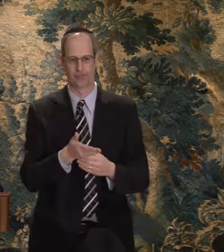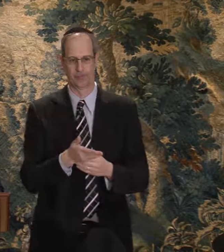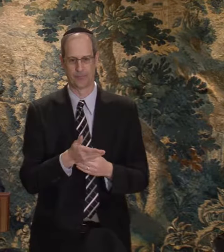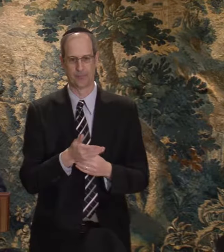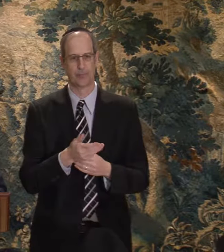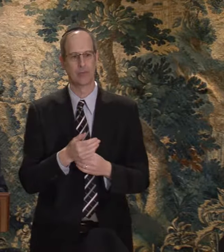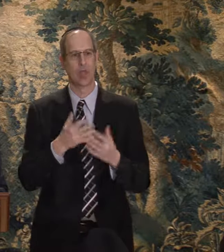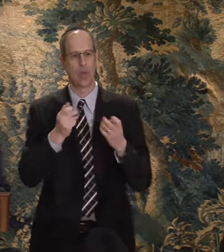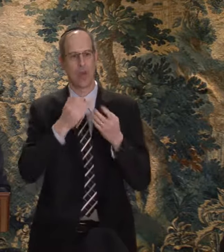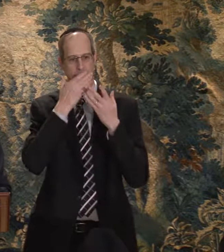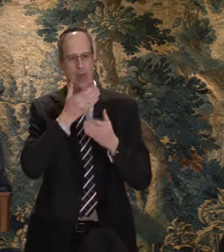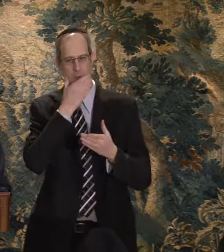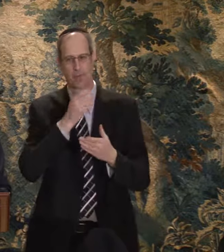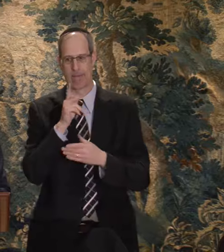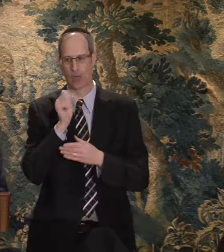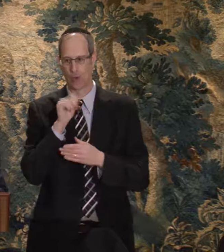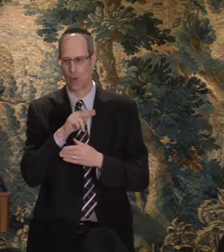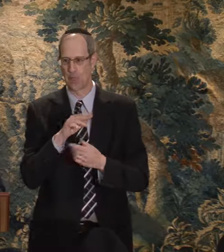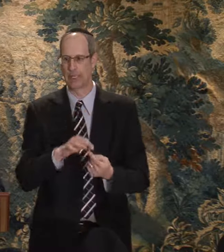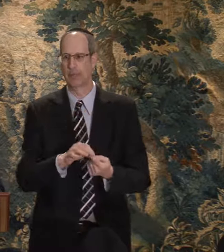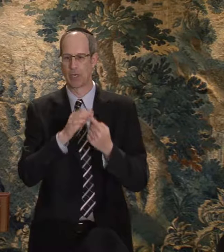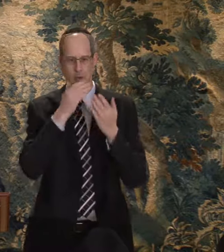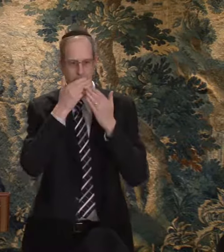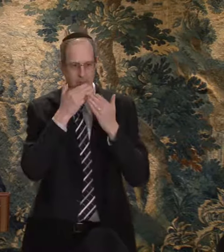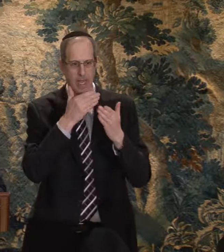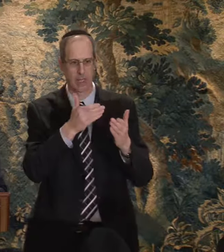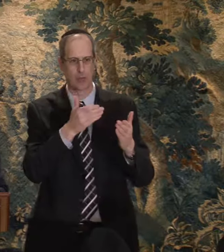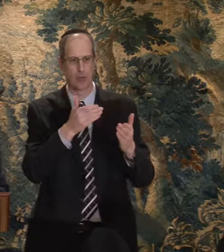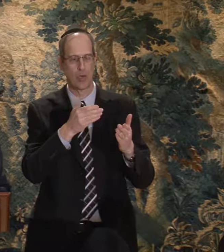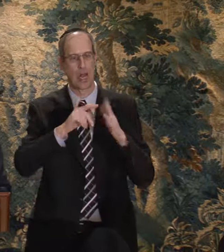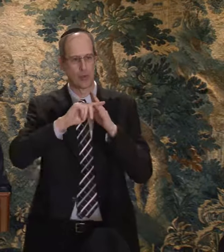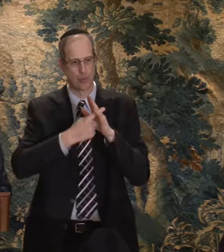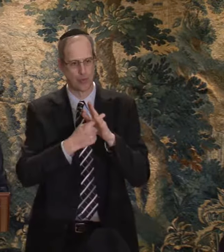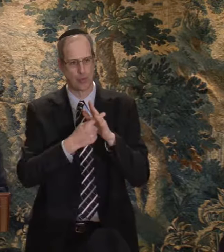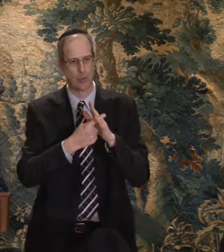to thank you soon special thank you and introduce our new Coons introduce our